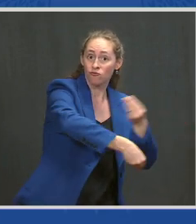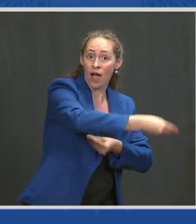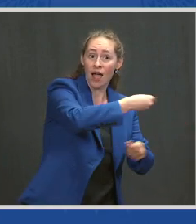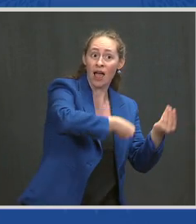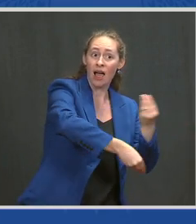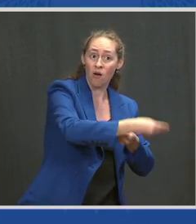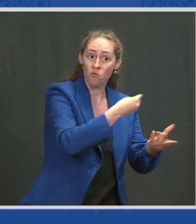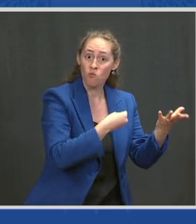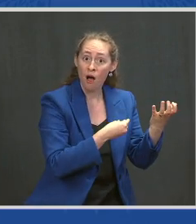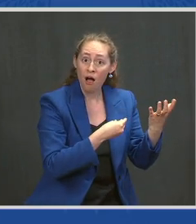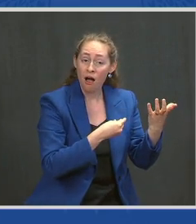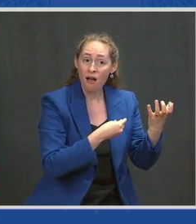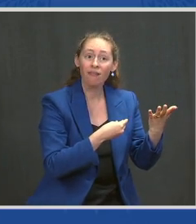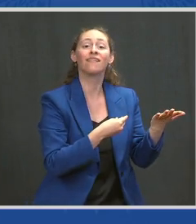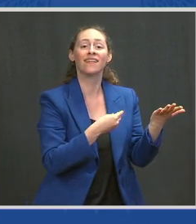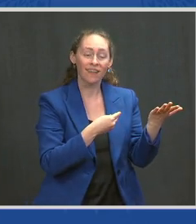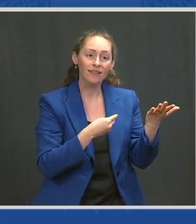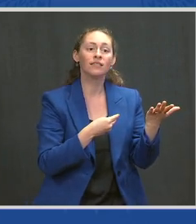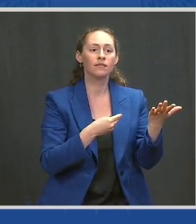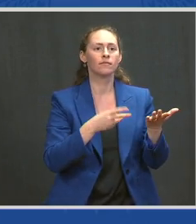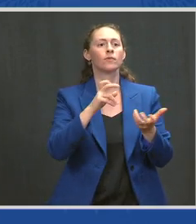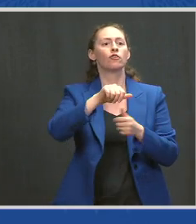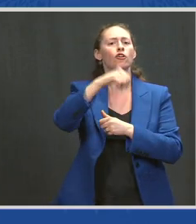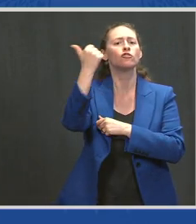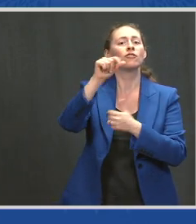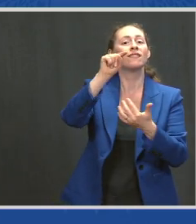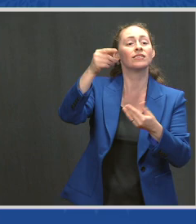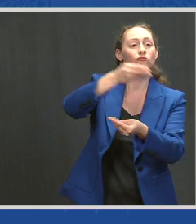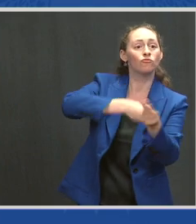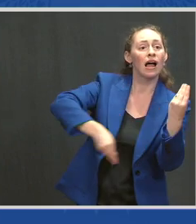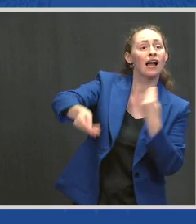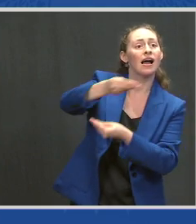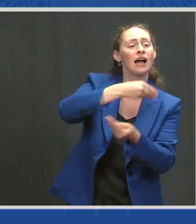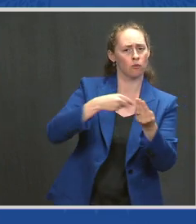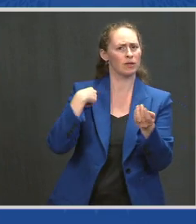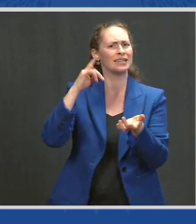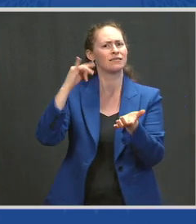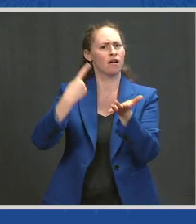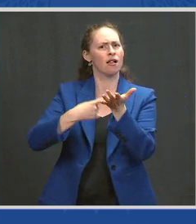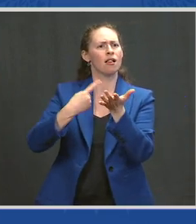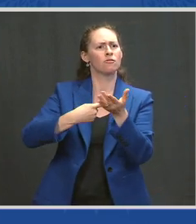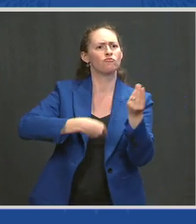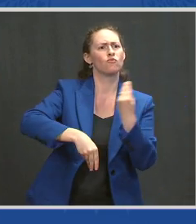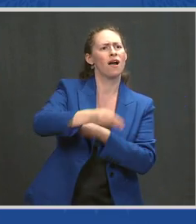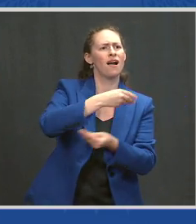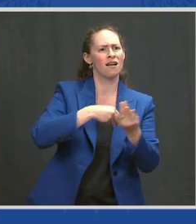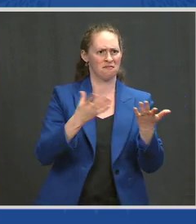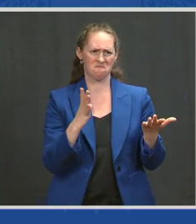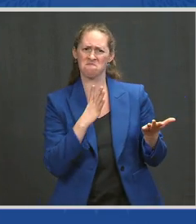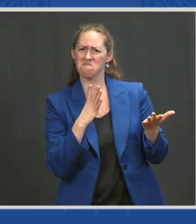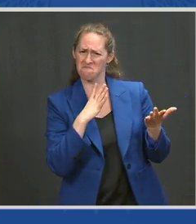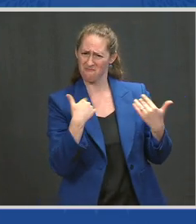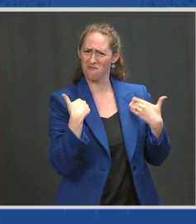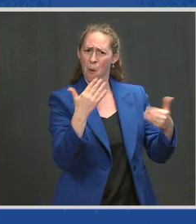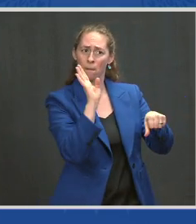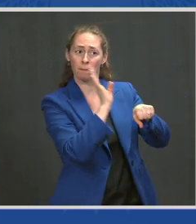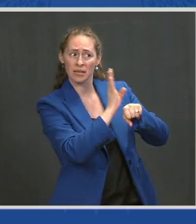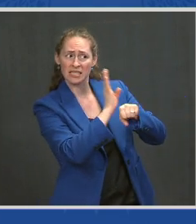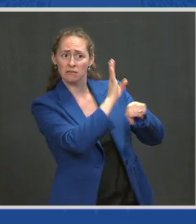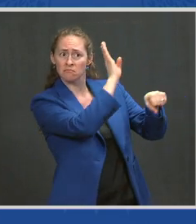And, by the way, we talked about trade. I don't have any problem with doing business with Russia, as long as they do it based upon international norms.